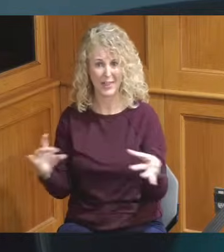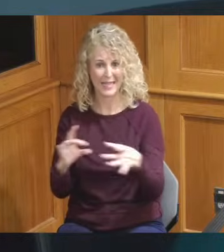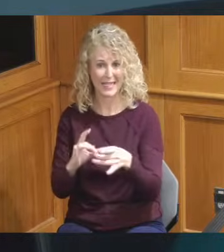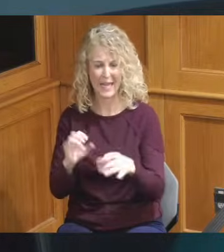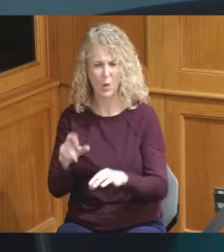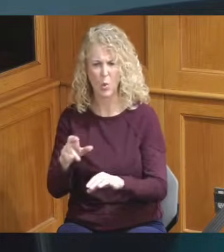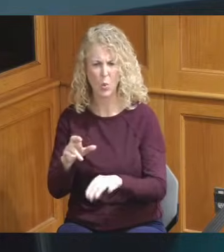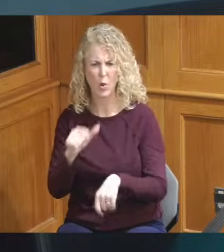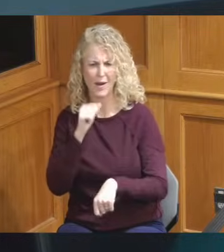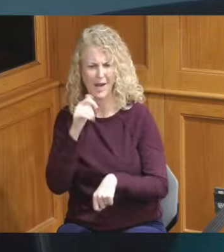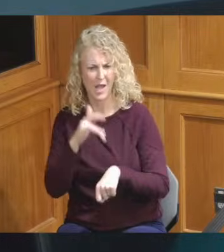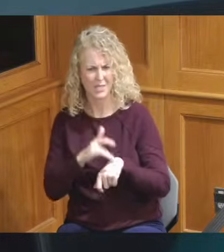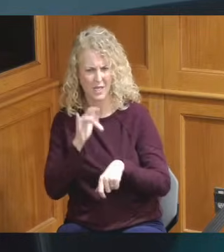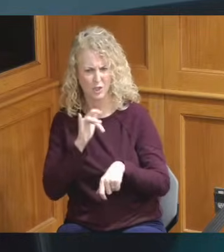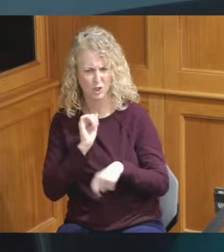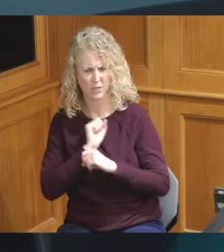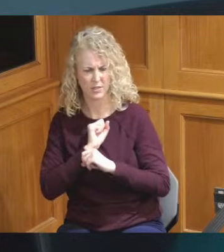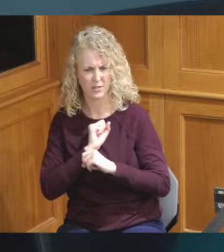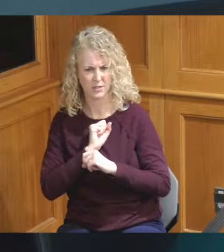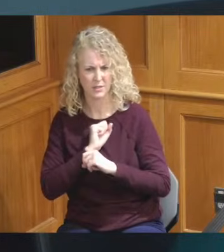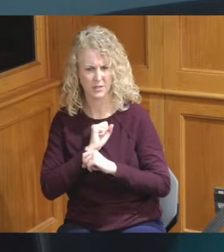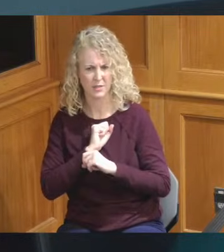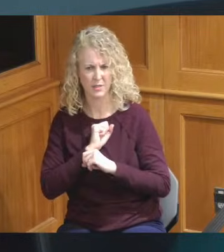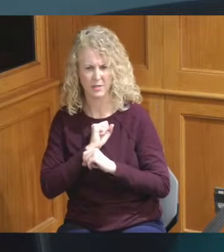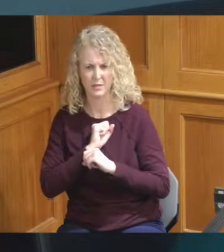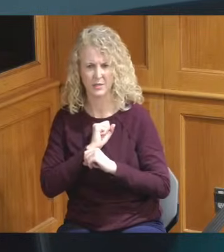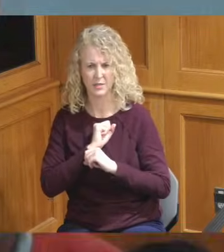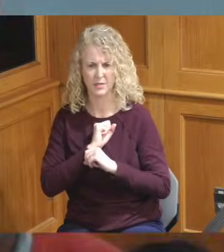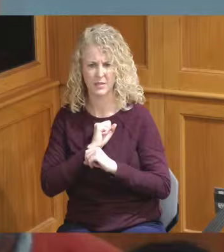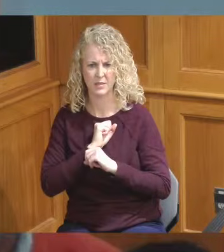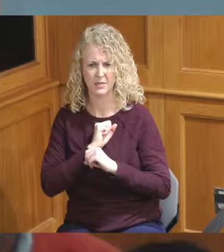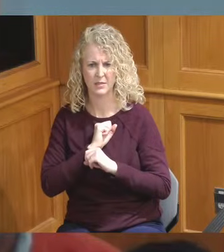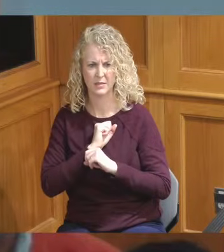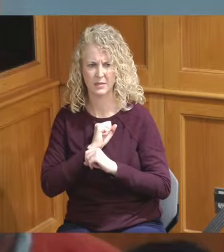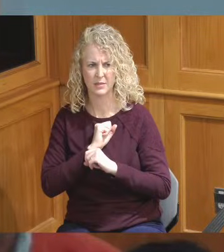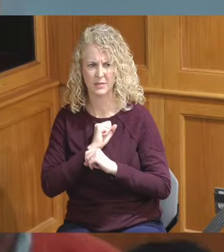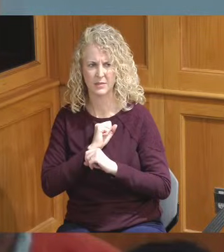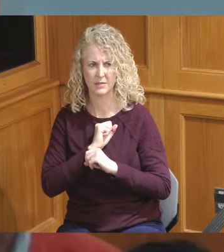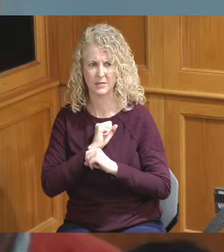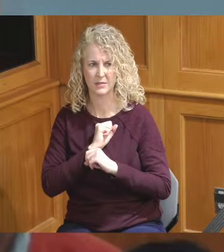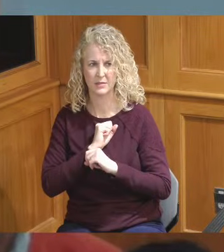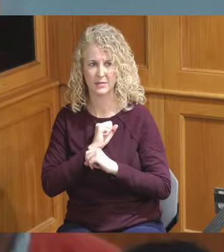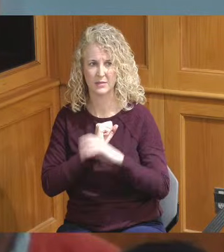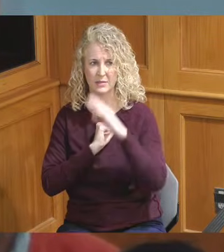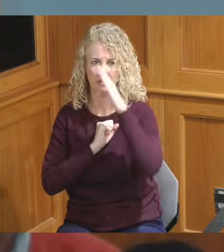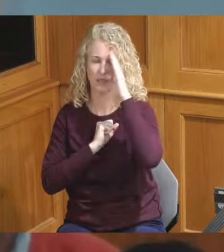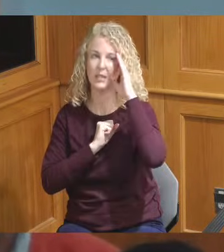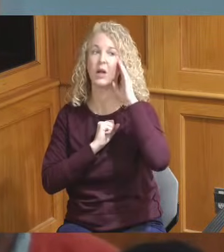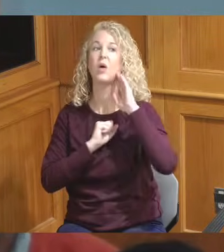or does it not go that far? I think it's like maybe five steps. The way the RFP was written for